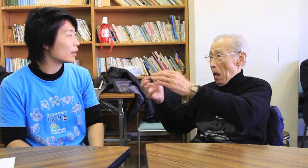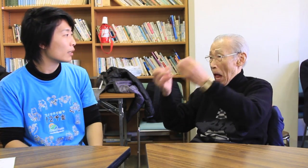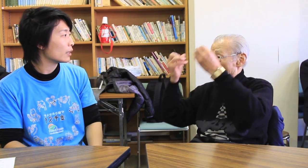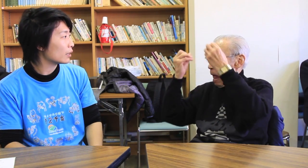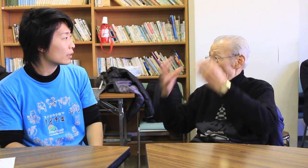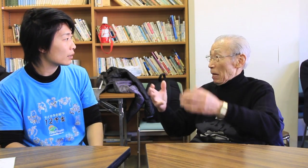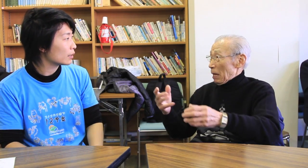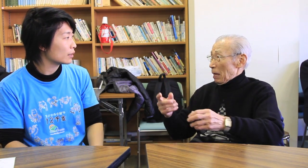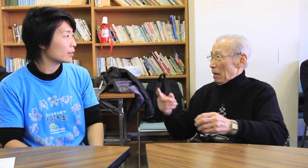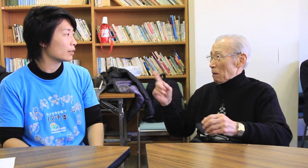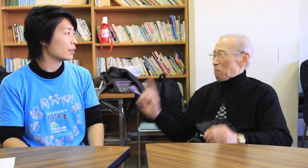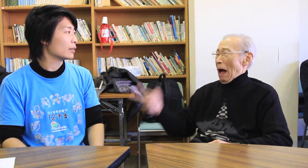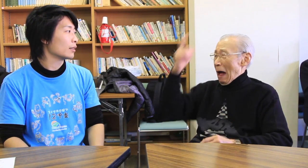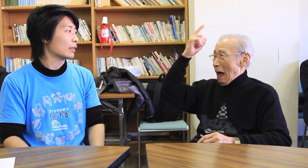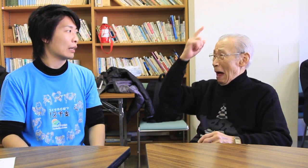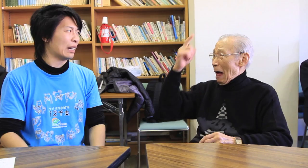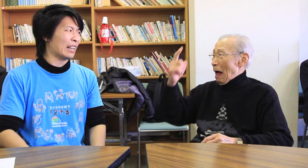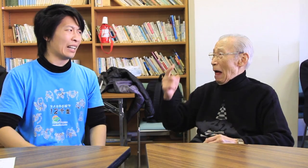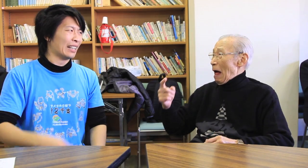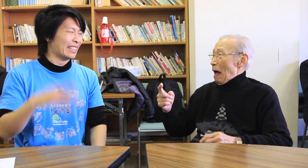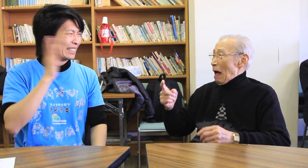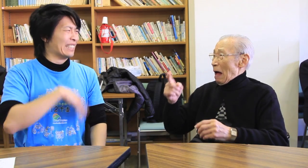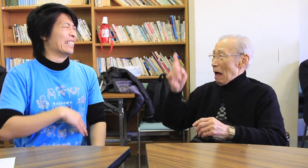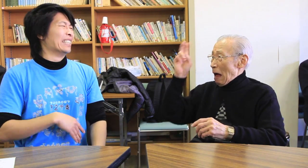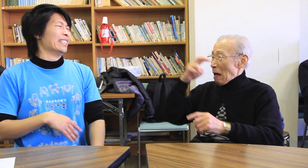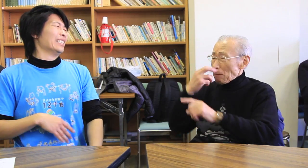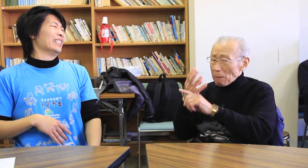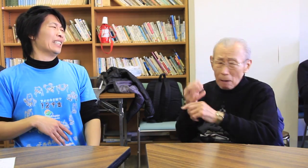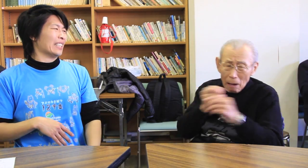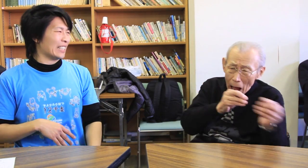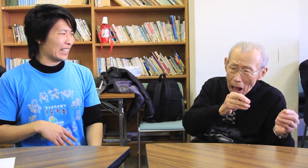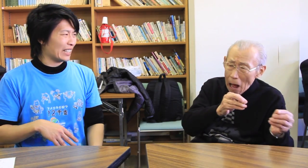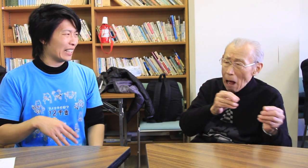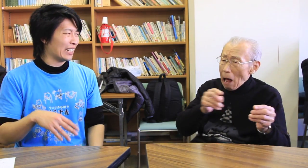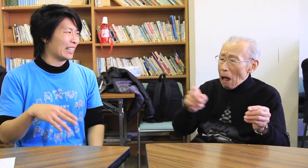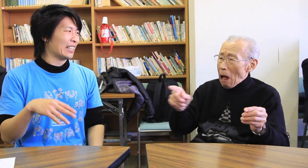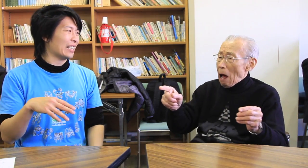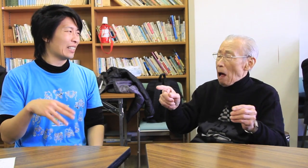There were new facilities there, however everything was destroyed.